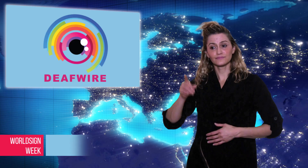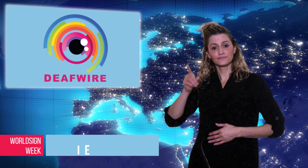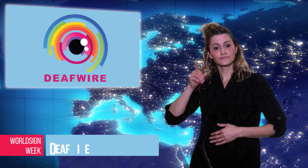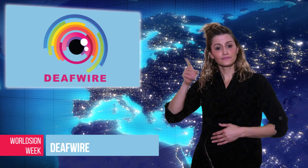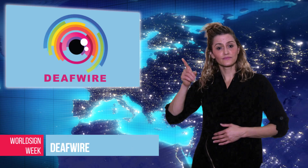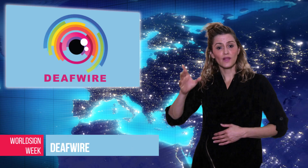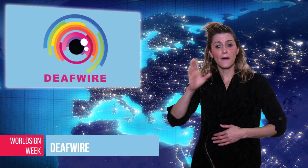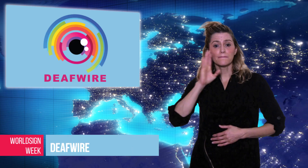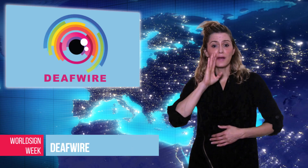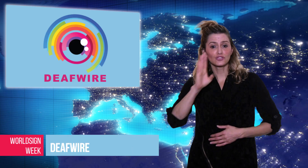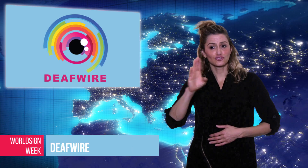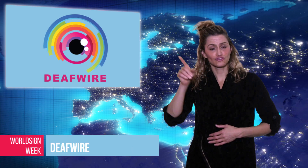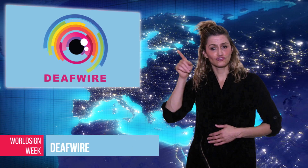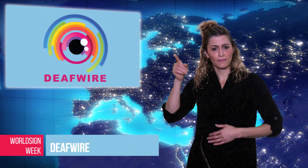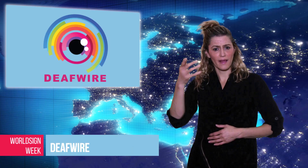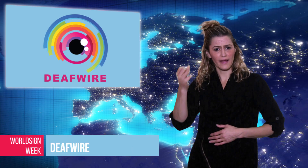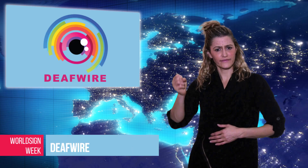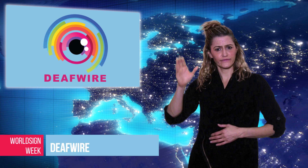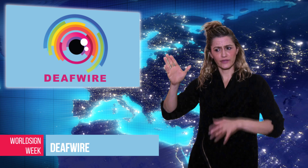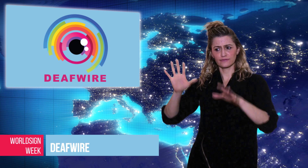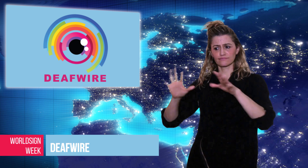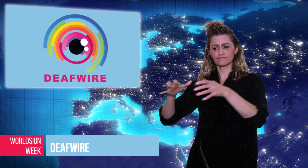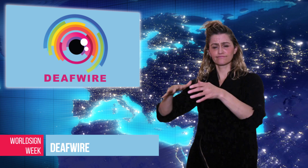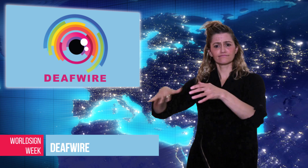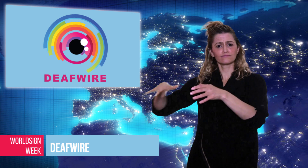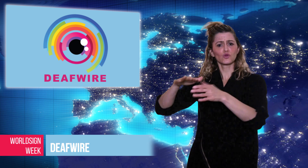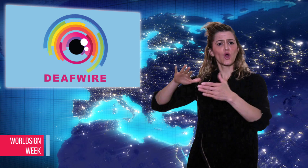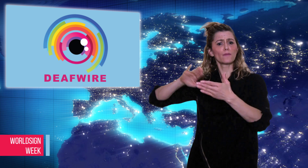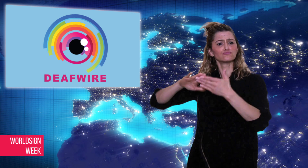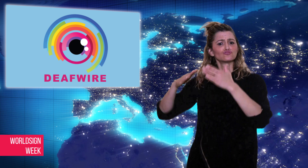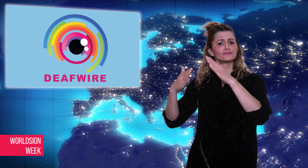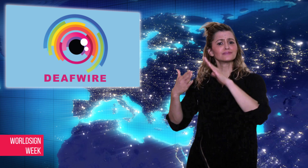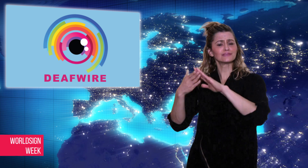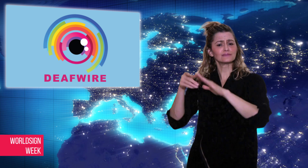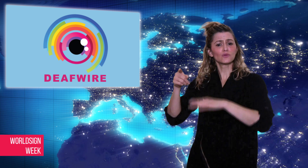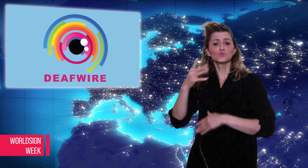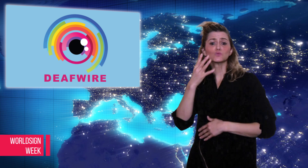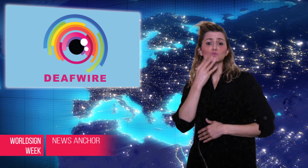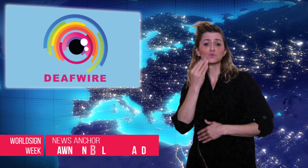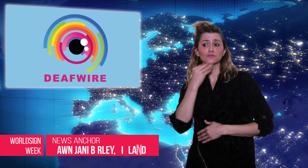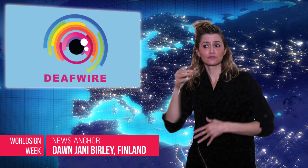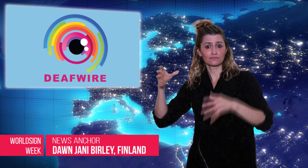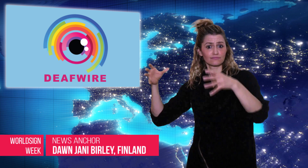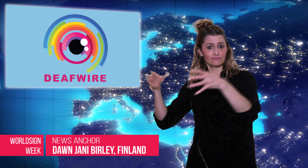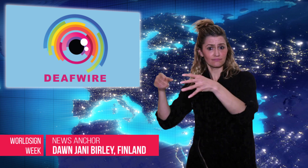[Dawn]: Ghent University in Belgium has been